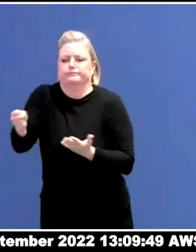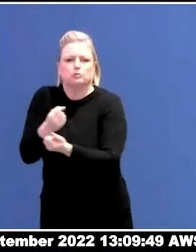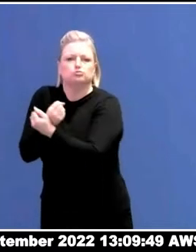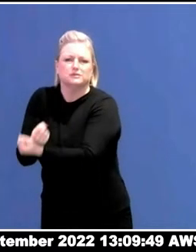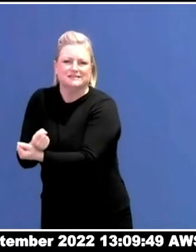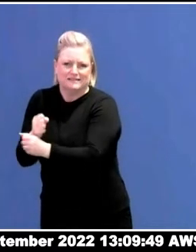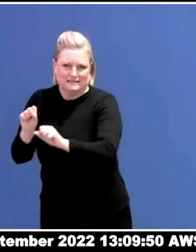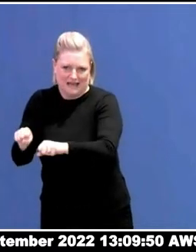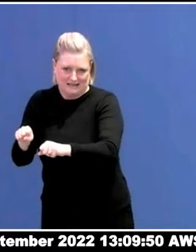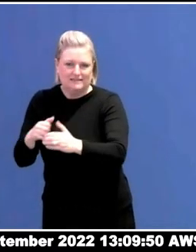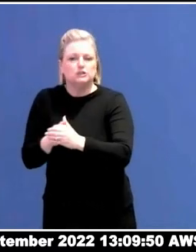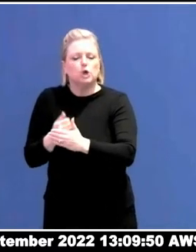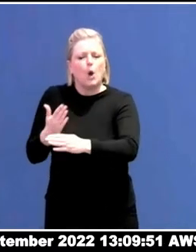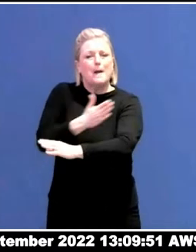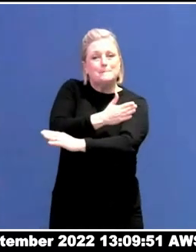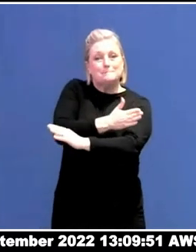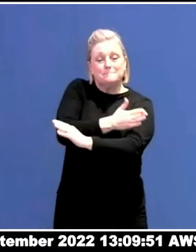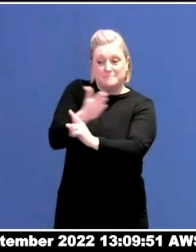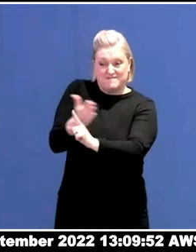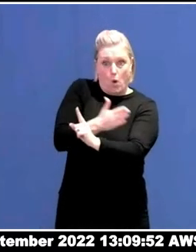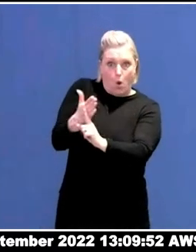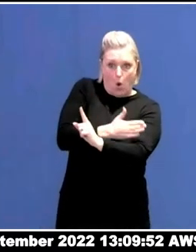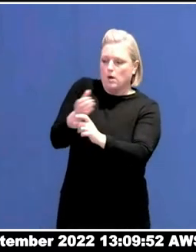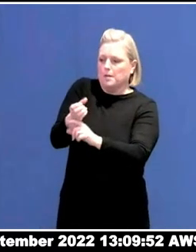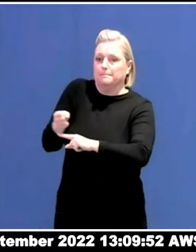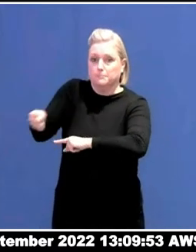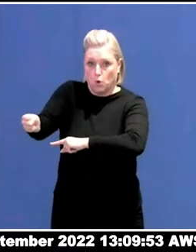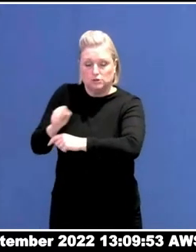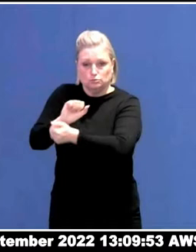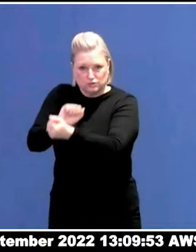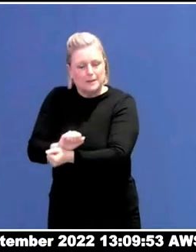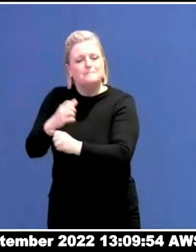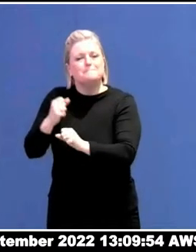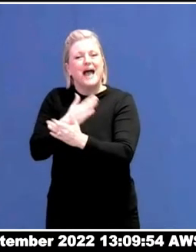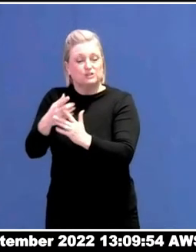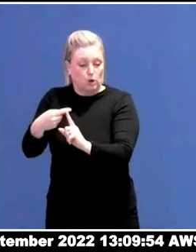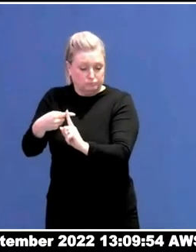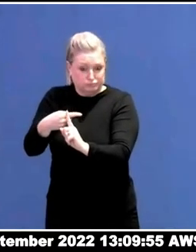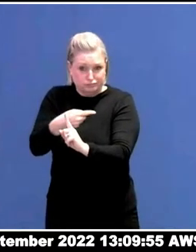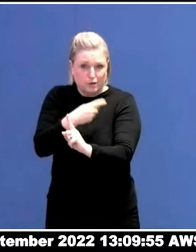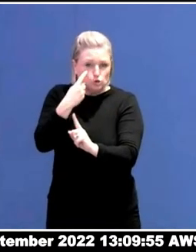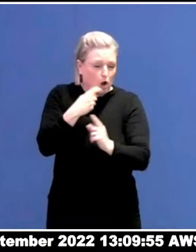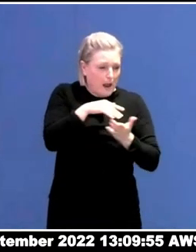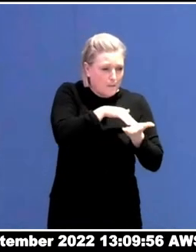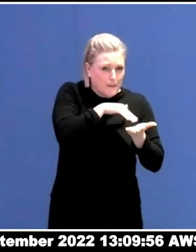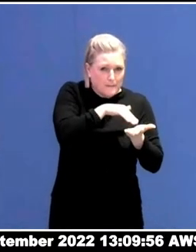justice before they reach prison. And, of course, in terms of prison, it's really - should be focused on rehabilitation